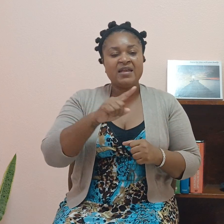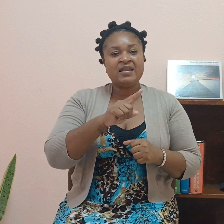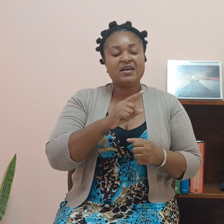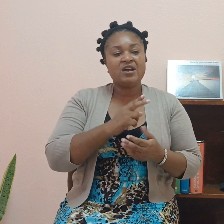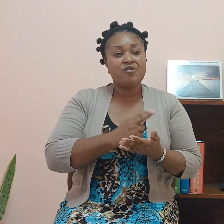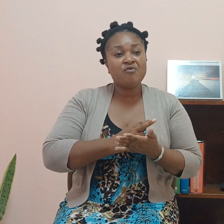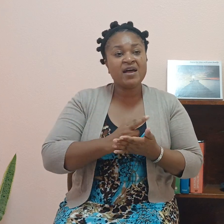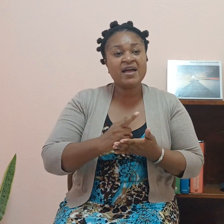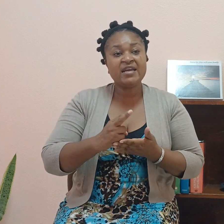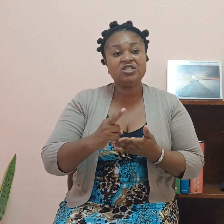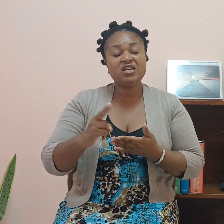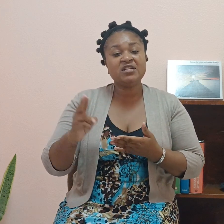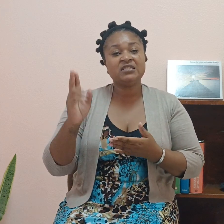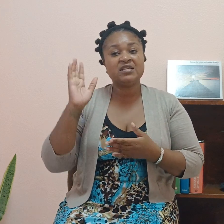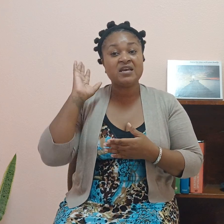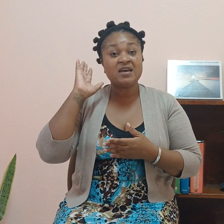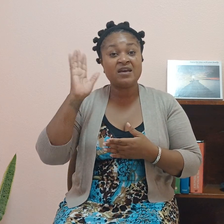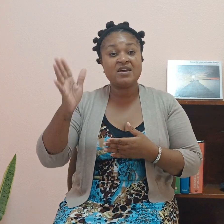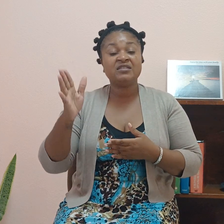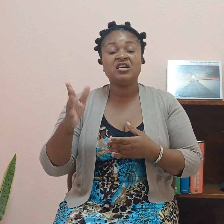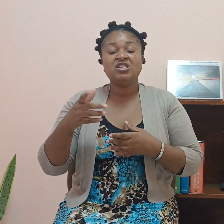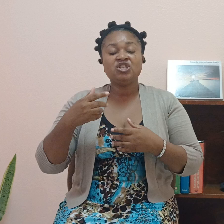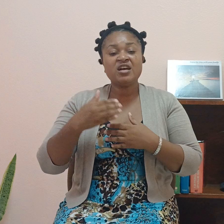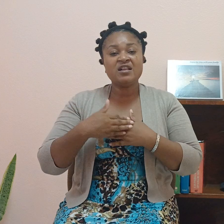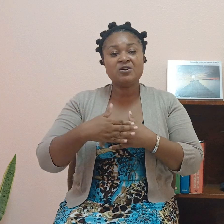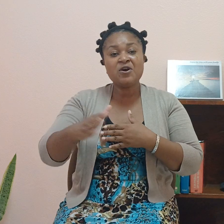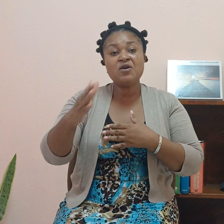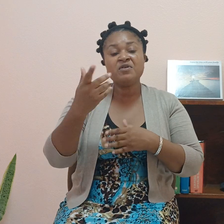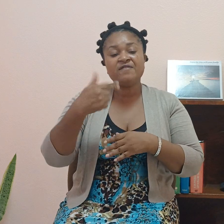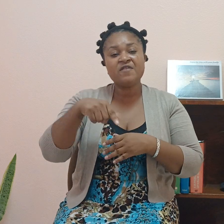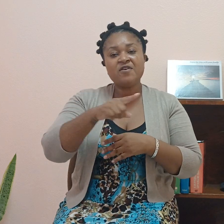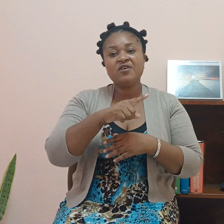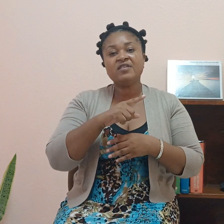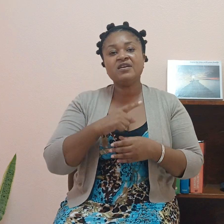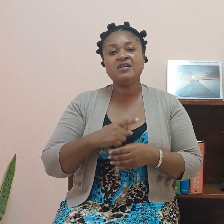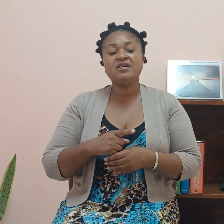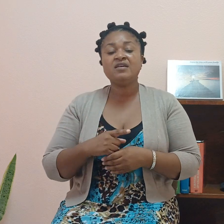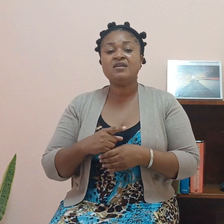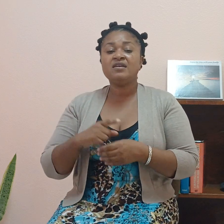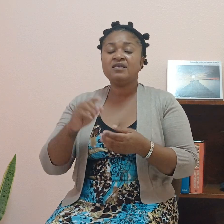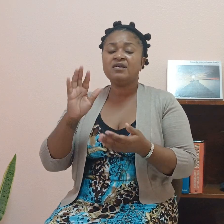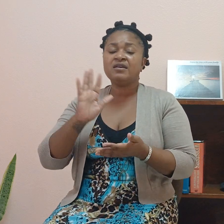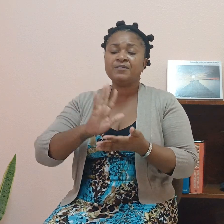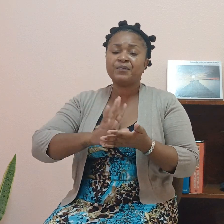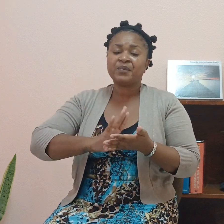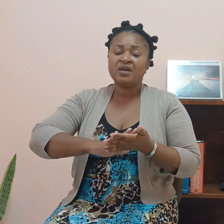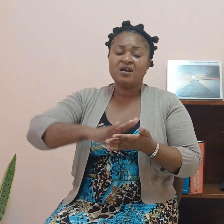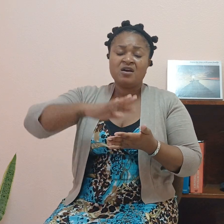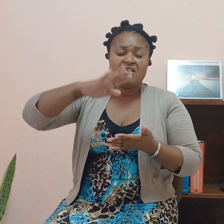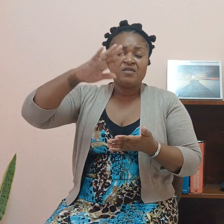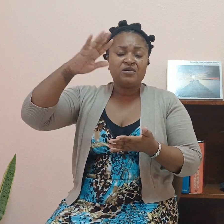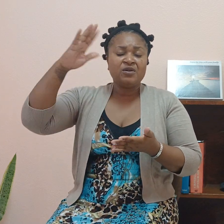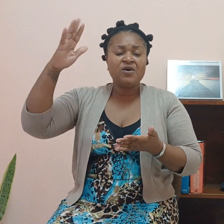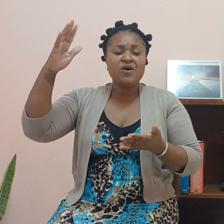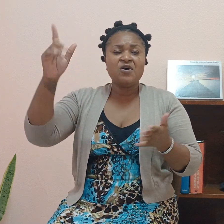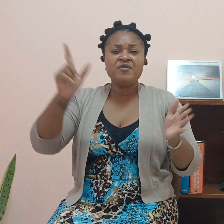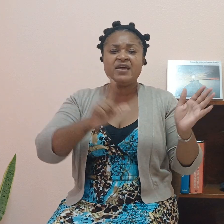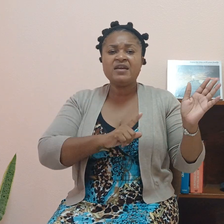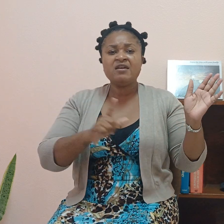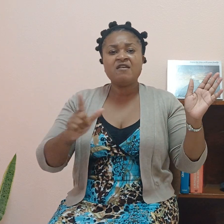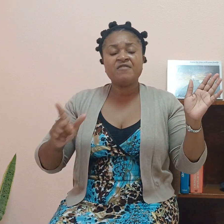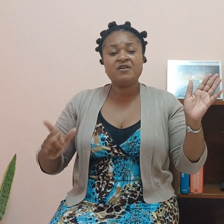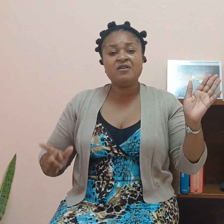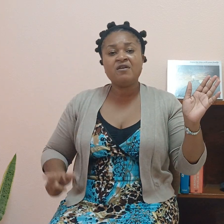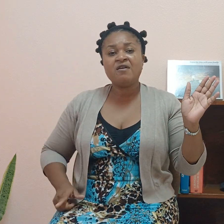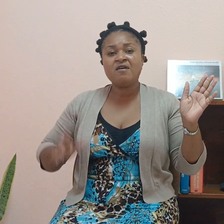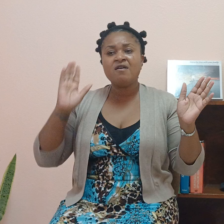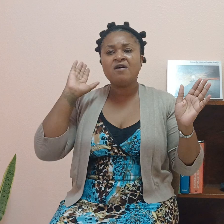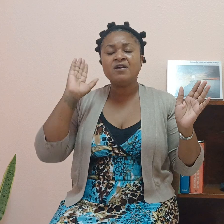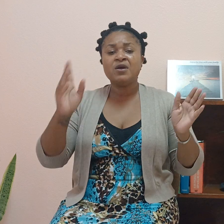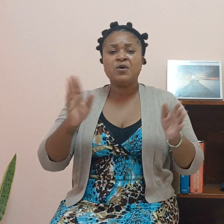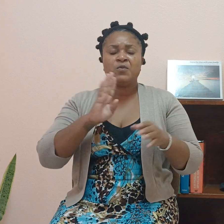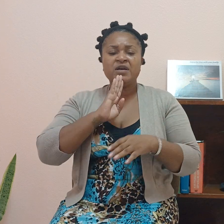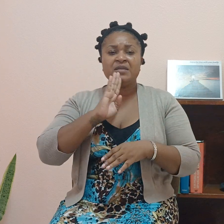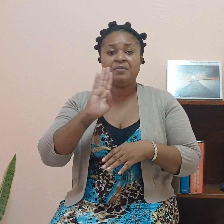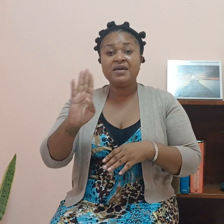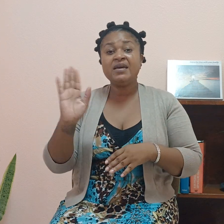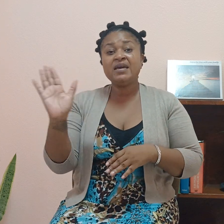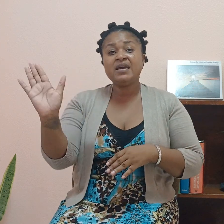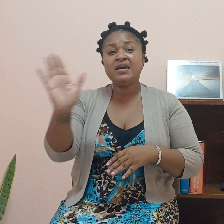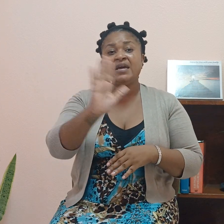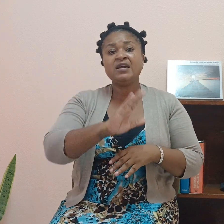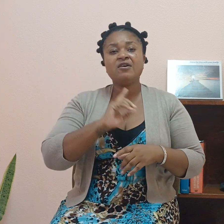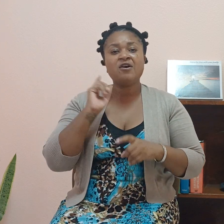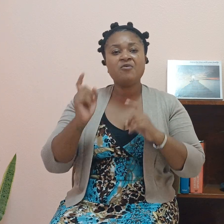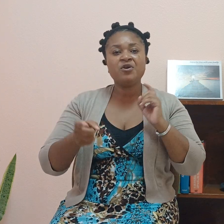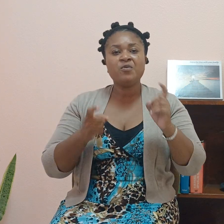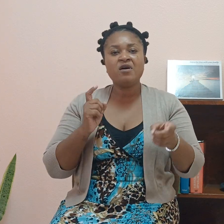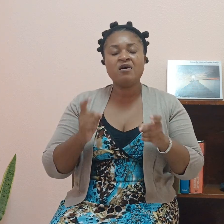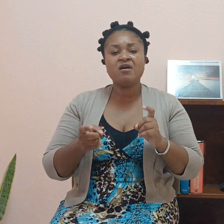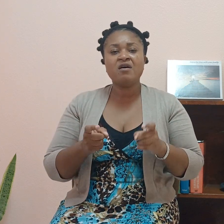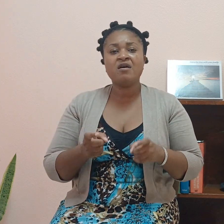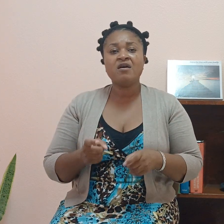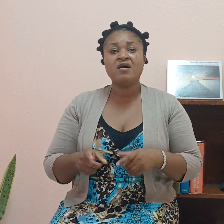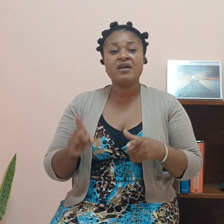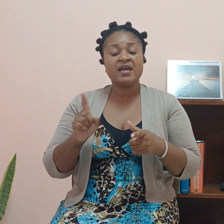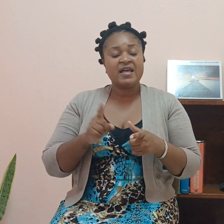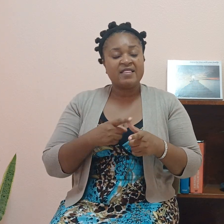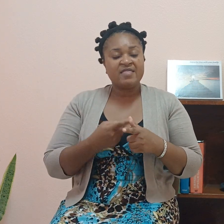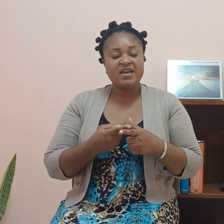and thy righteousness shall go before thee; the glory of the Lord shall be thy reward.